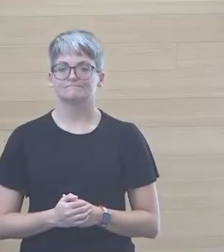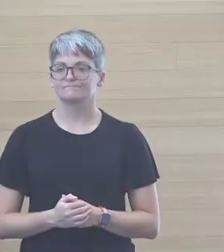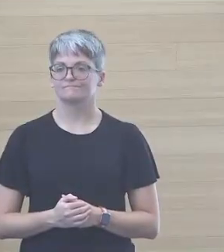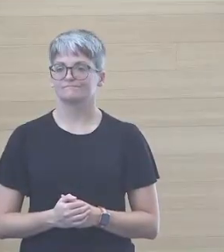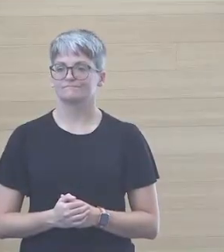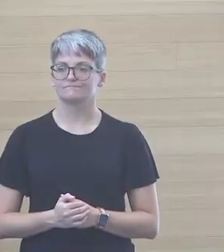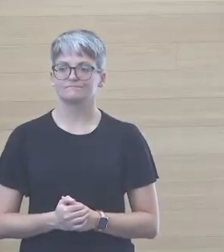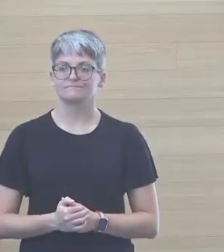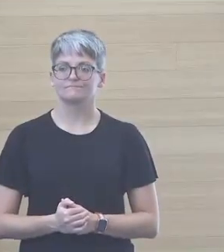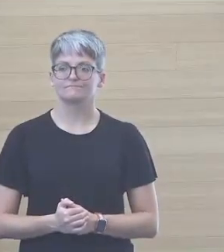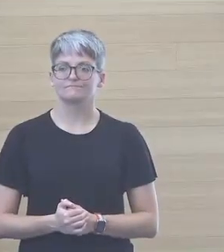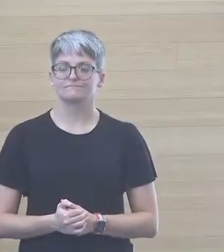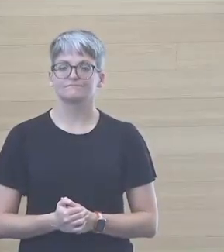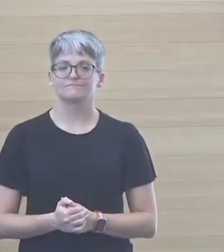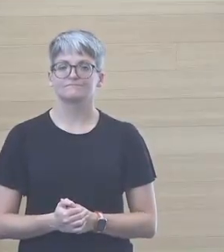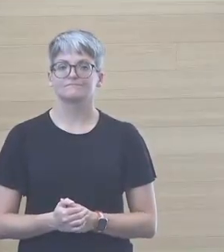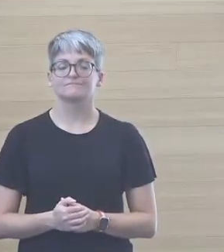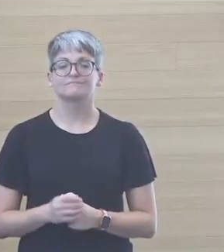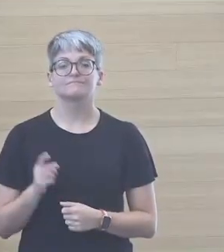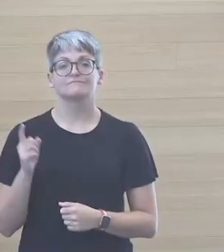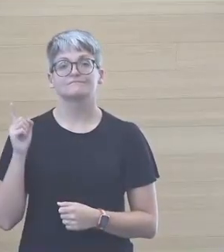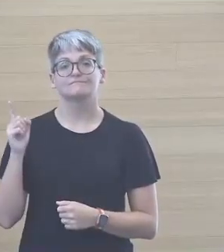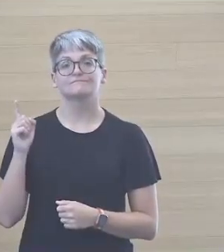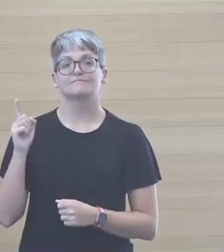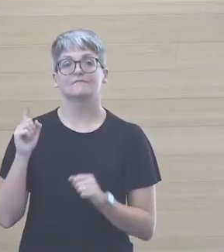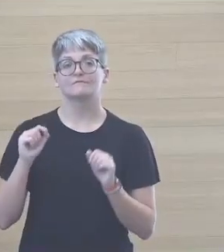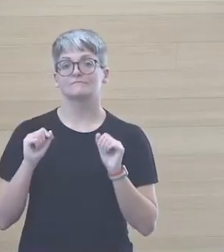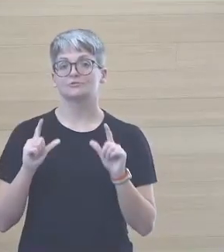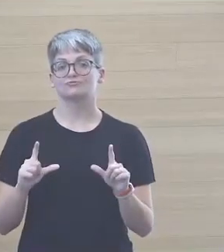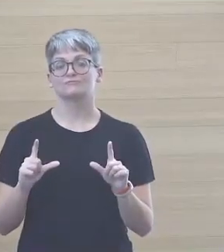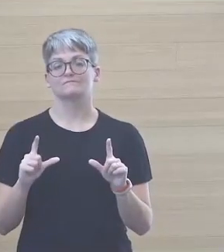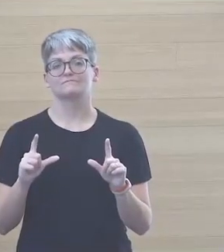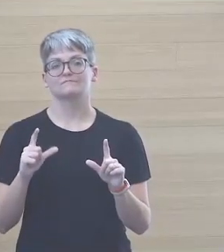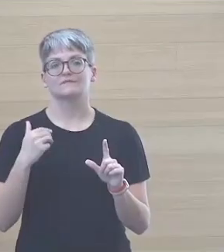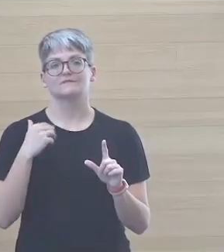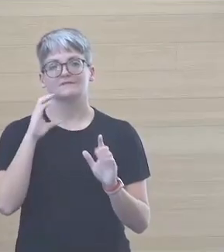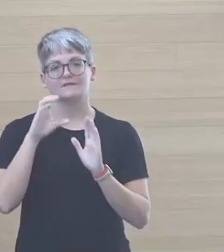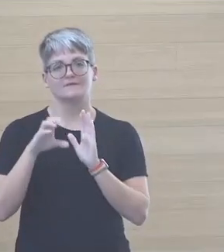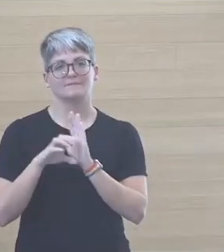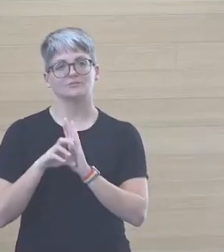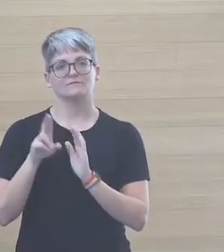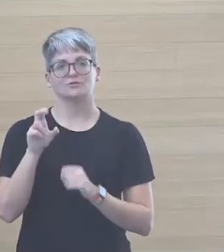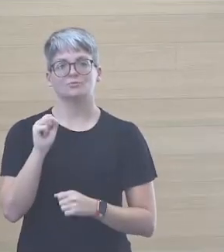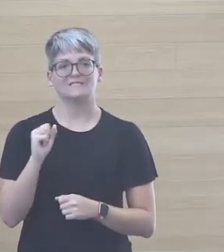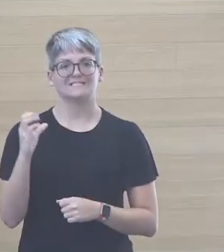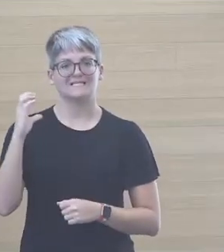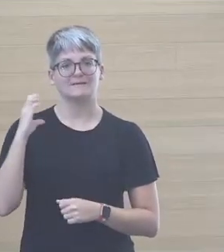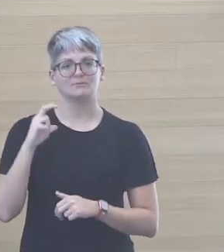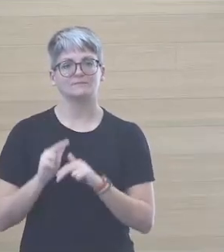And on the screen is a photo of the US Capitol Building.